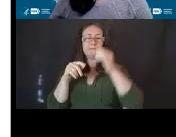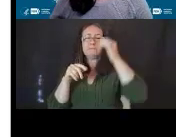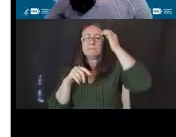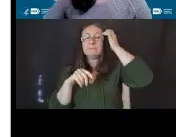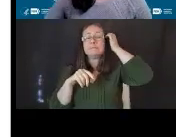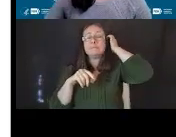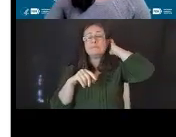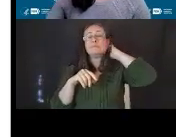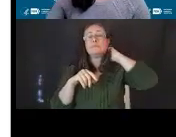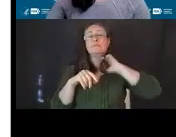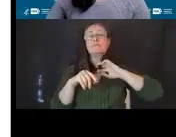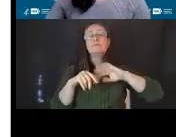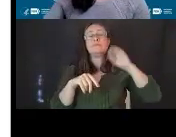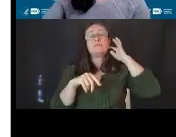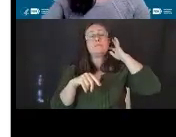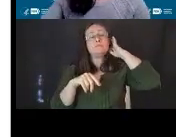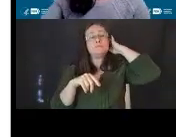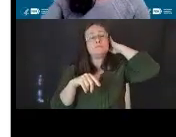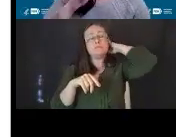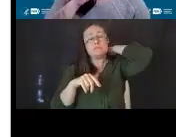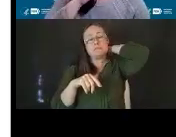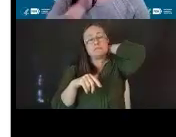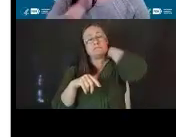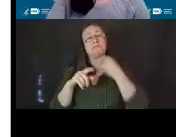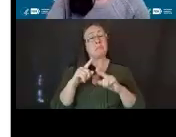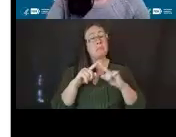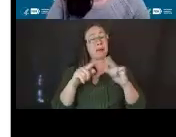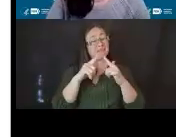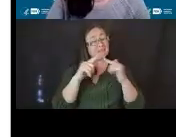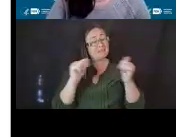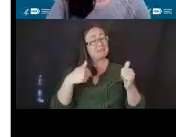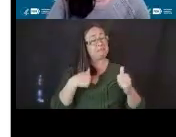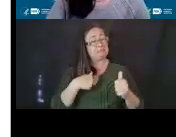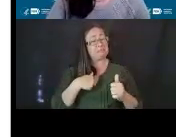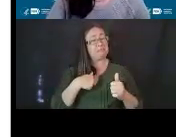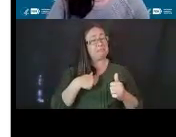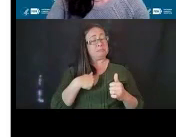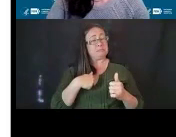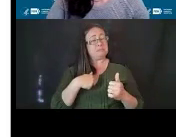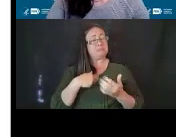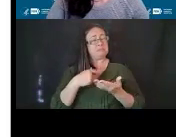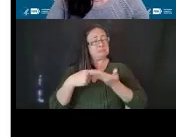When you're a postdoc, or a predoc, you can obviously apply for fellowships,